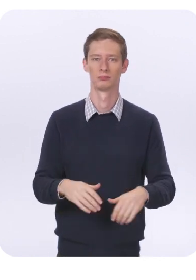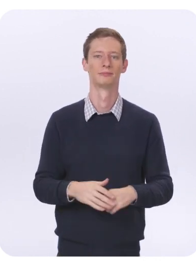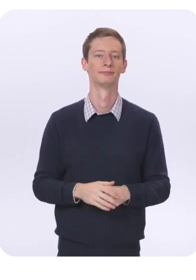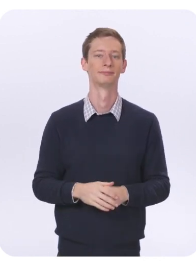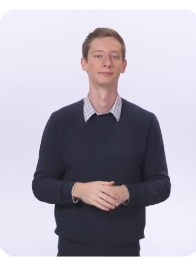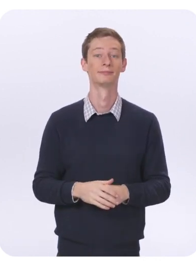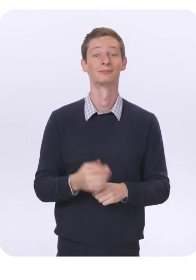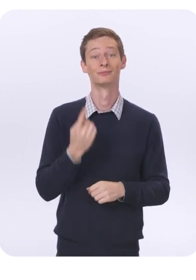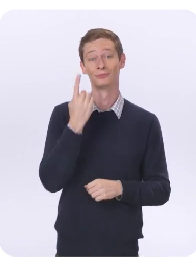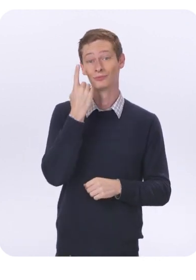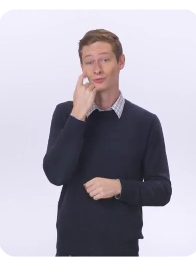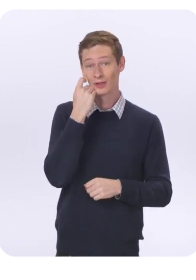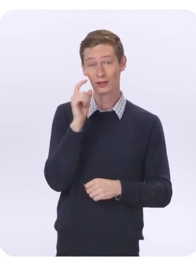the Adreno Offline Compiler,